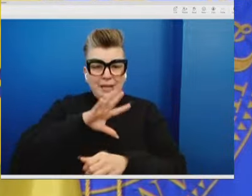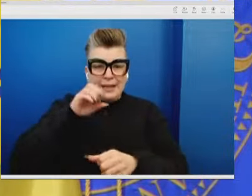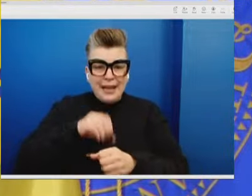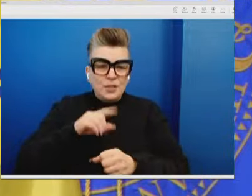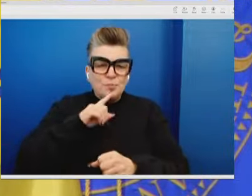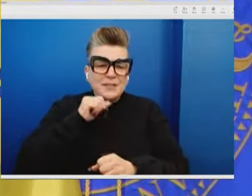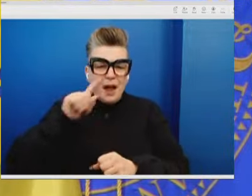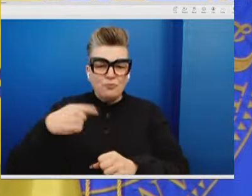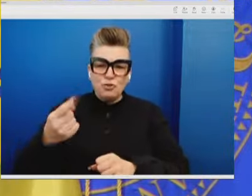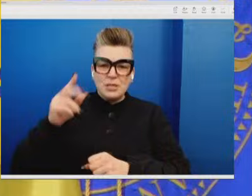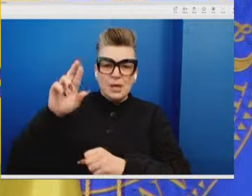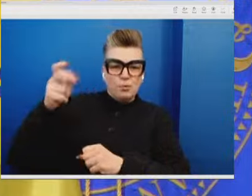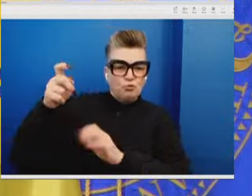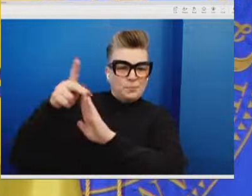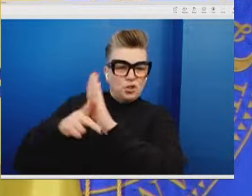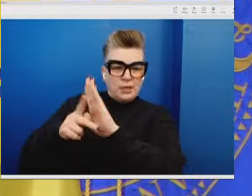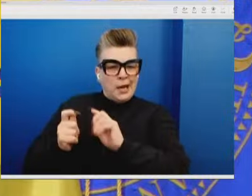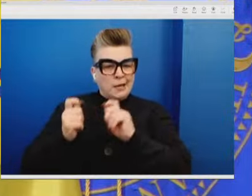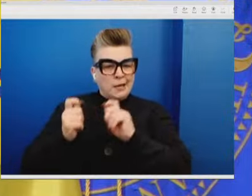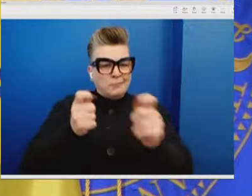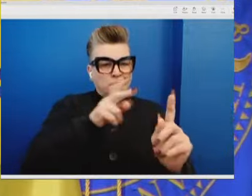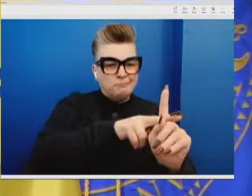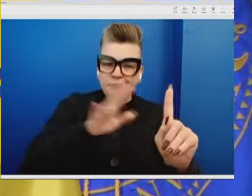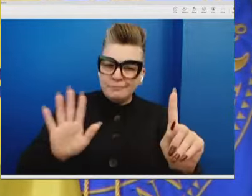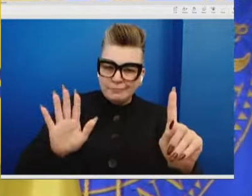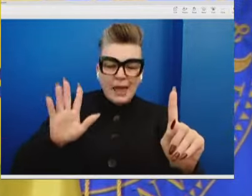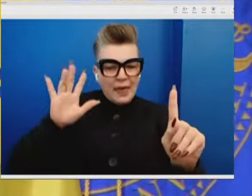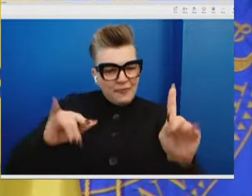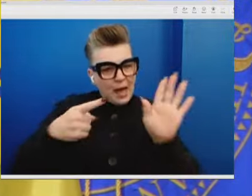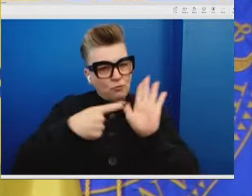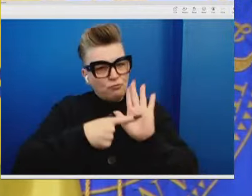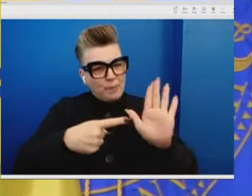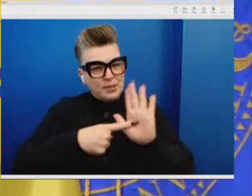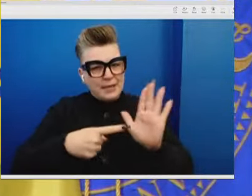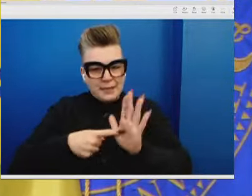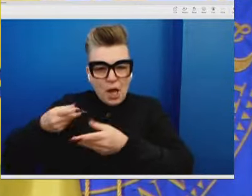a generational opportunity for us to empower able-bodied Americans to serve their neighbors,